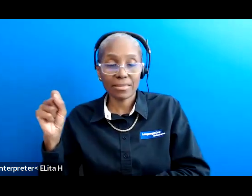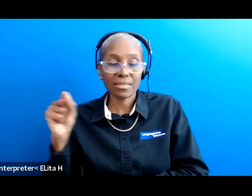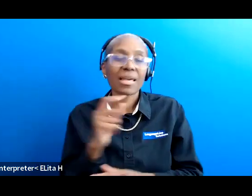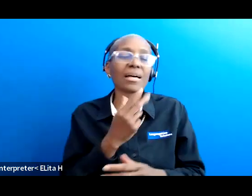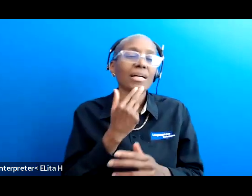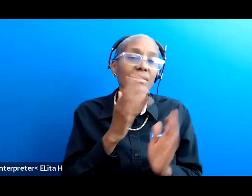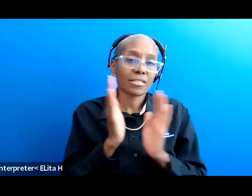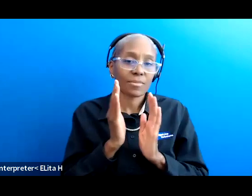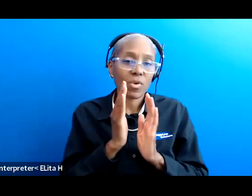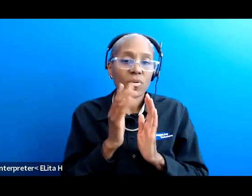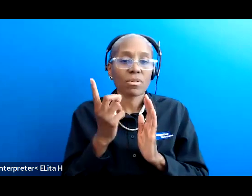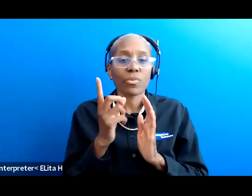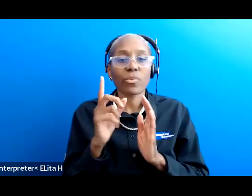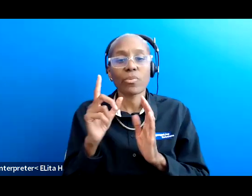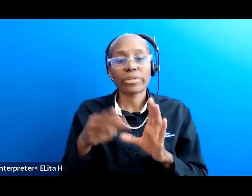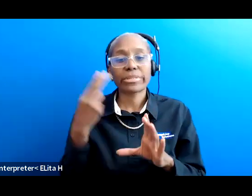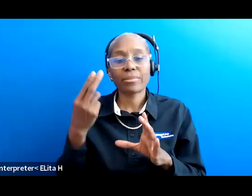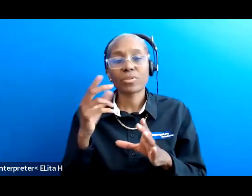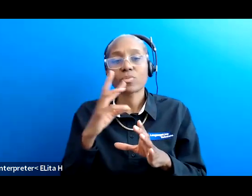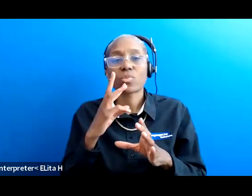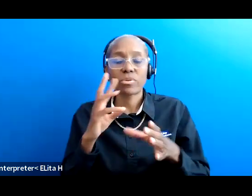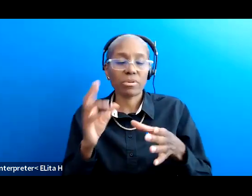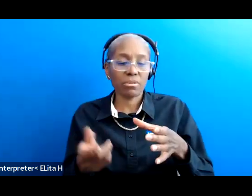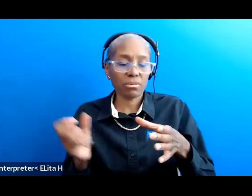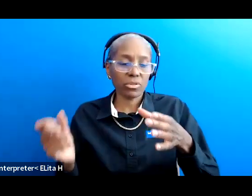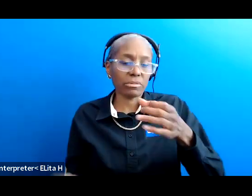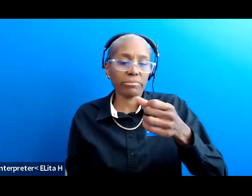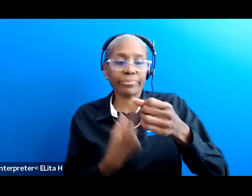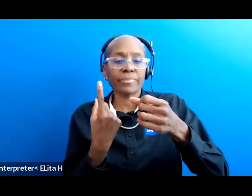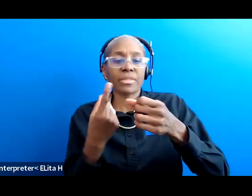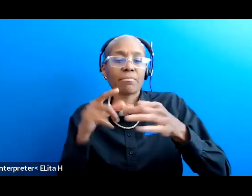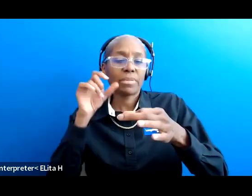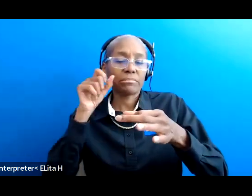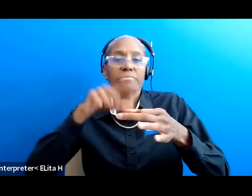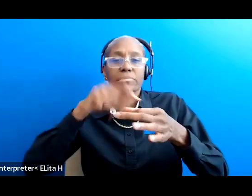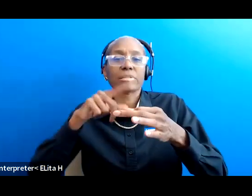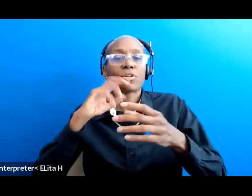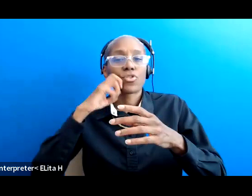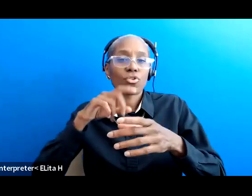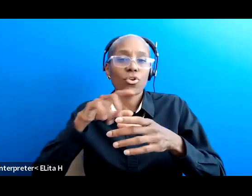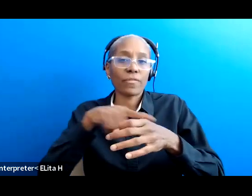It's only a tablespoon of fluid, but it stimulates the nerves of the bowel to work. So that's another option.